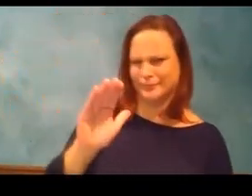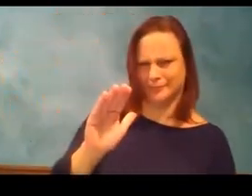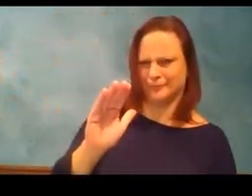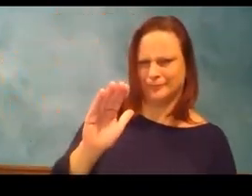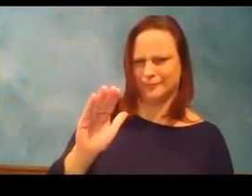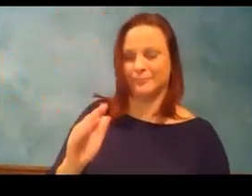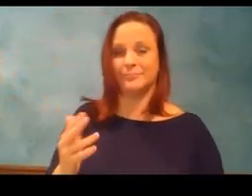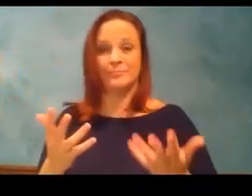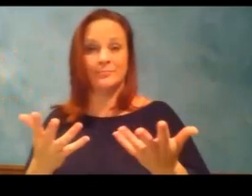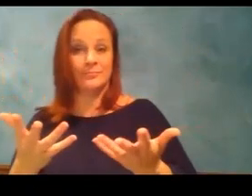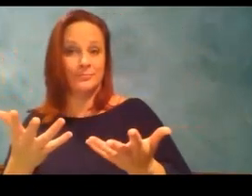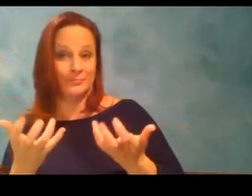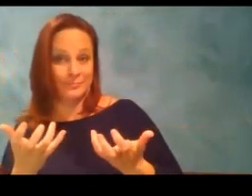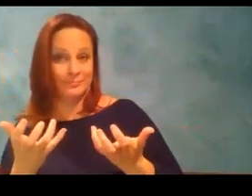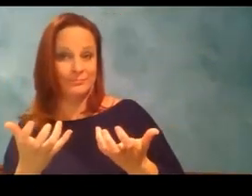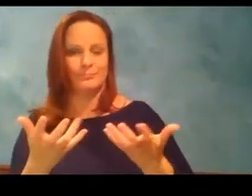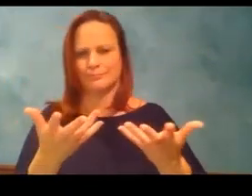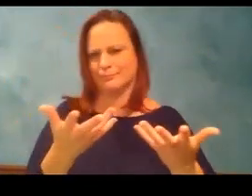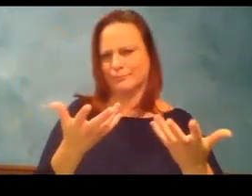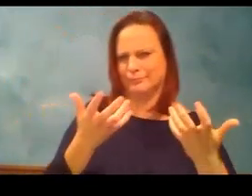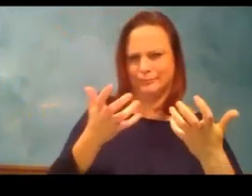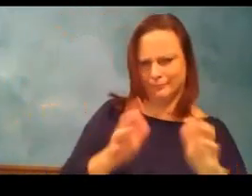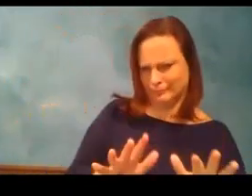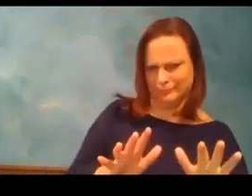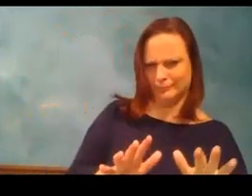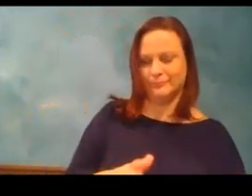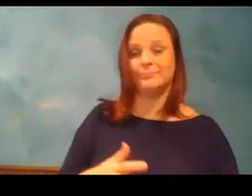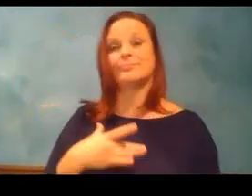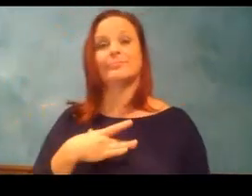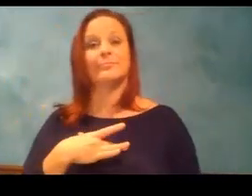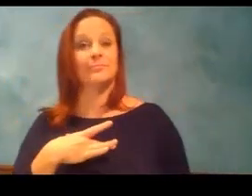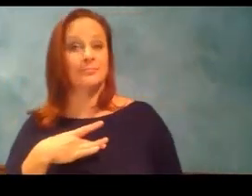DON'T-KNOW, WANT: DON'T-WANT,